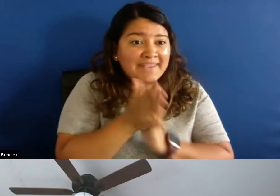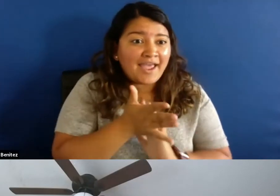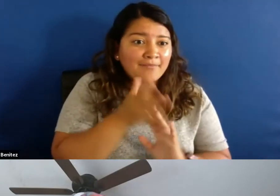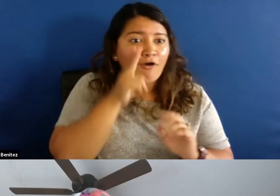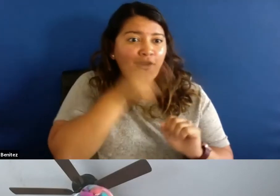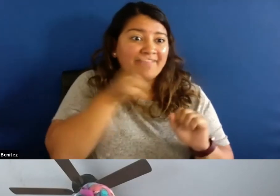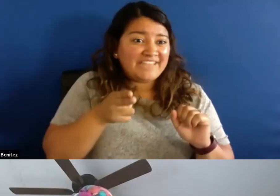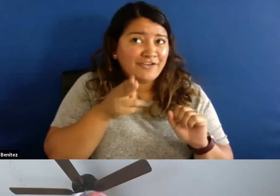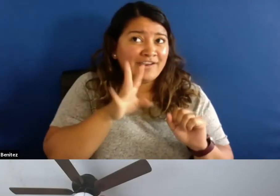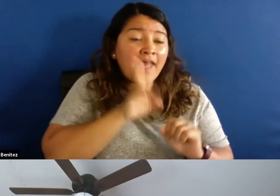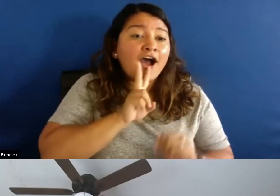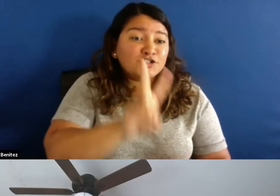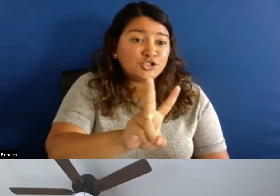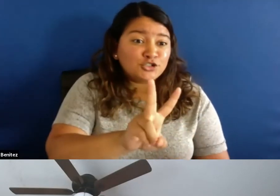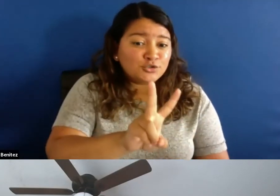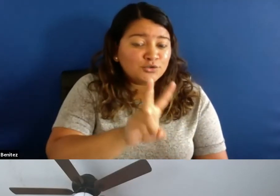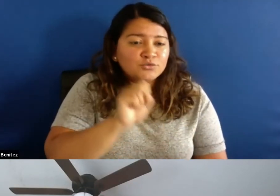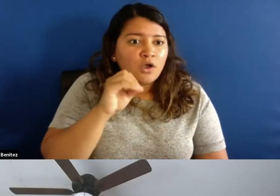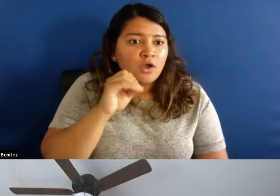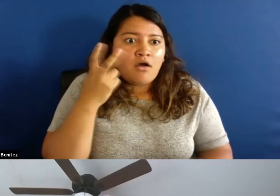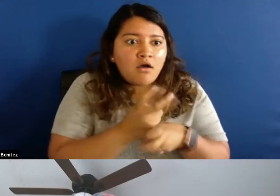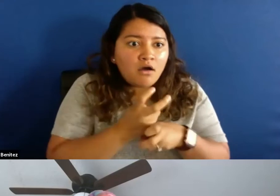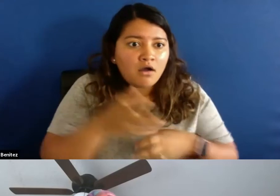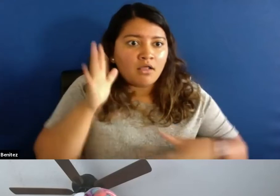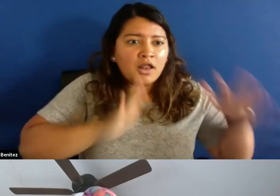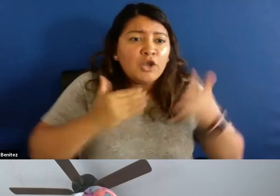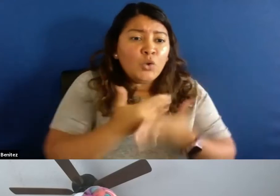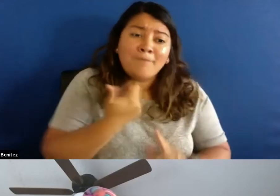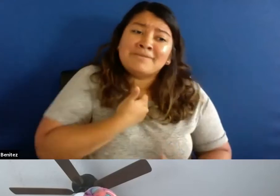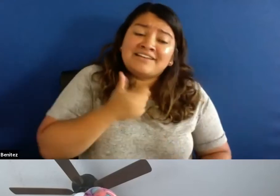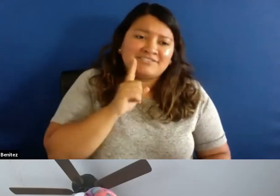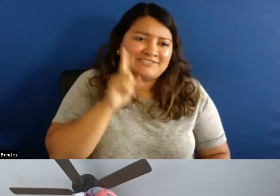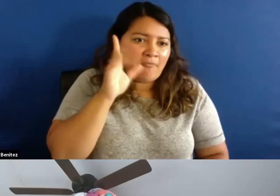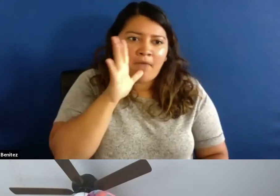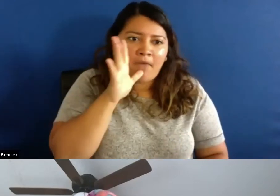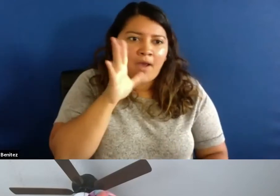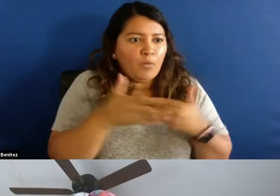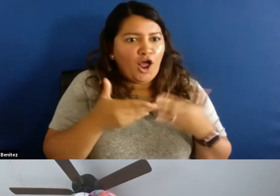So my daughter, she became hard in hearing at the age of two. It was very hard.